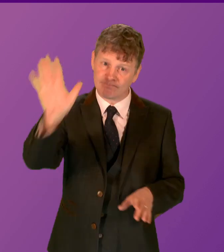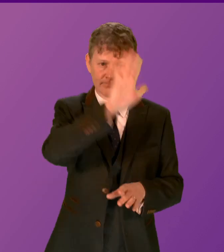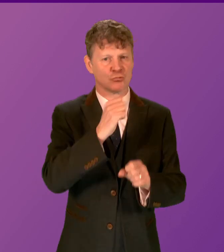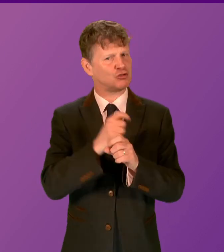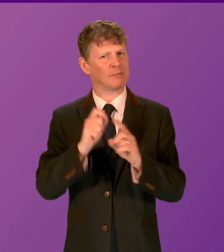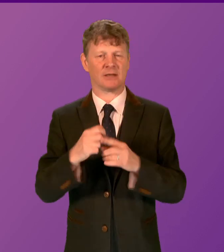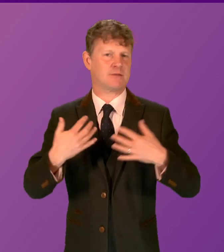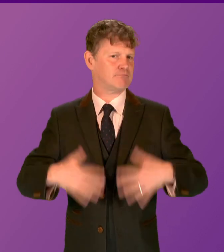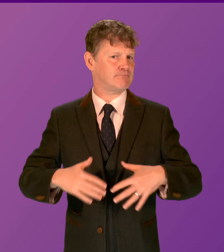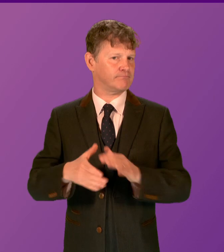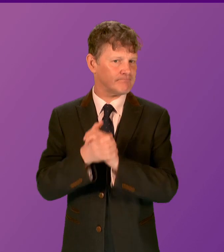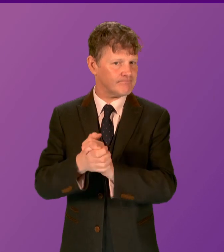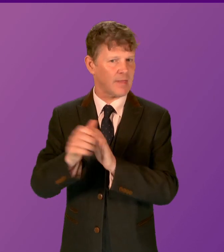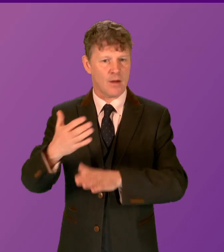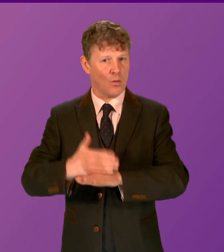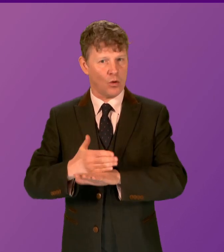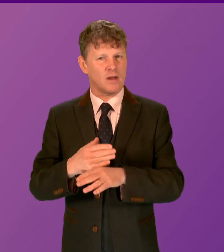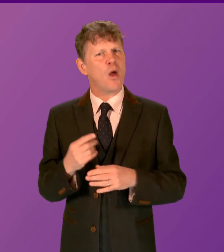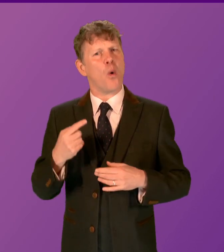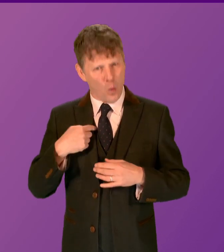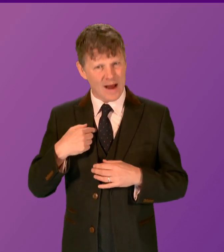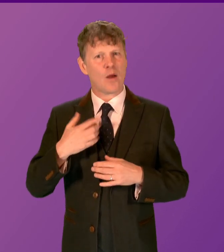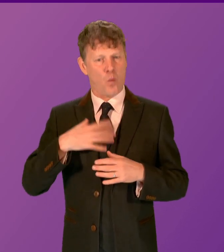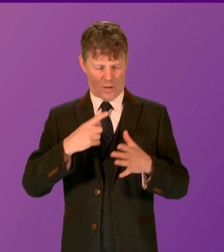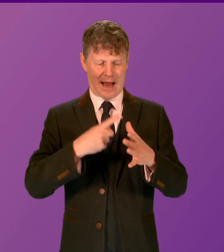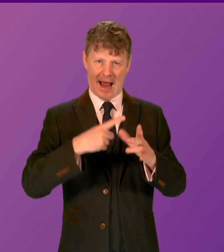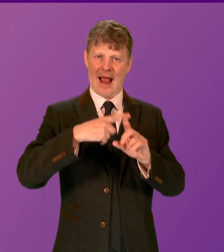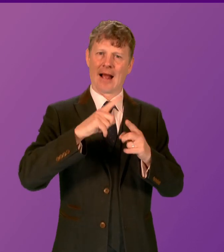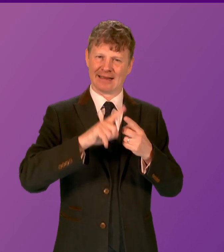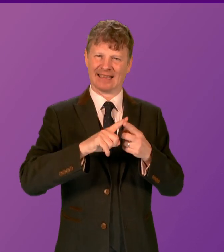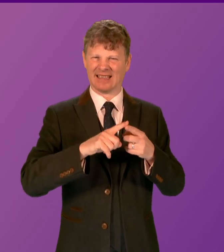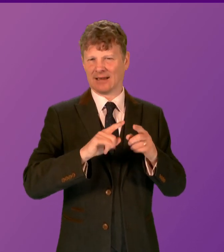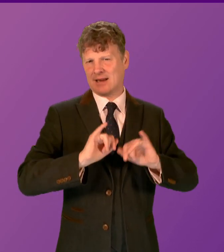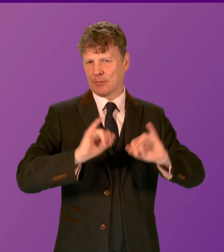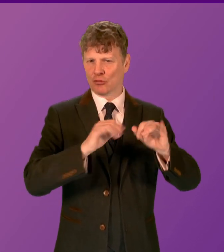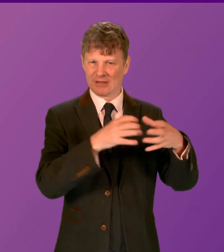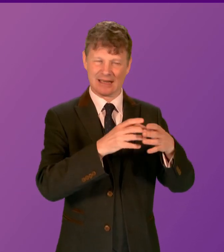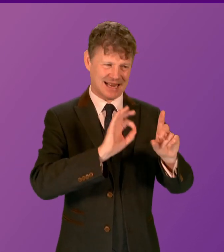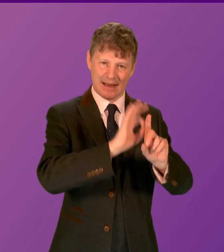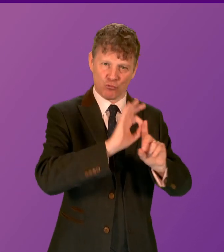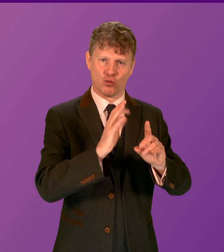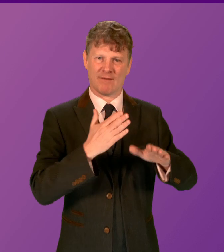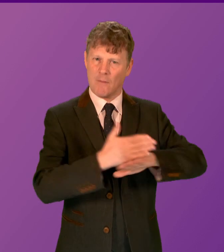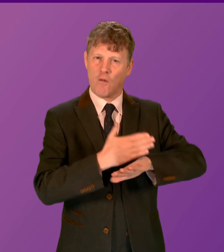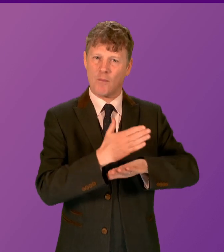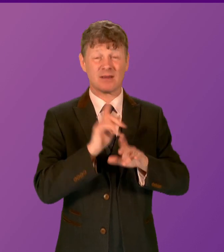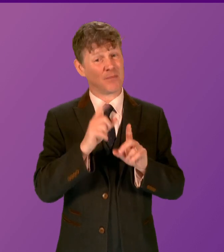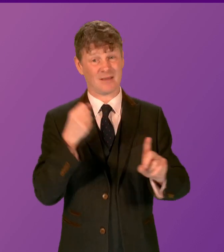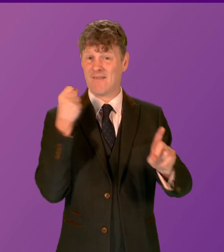We are seeking to improve A and E performance, which has undoubtedly been impacted by the pandemic.